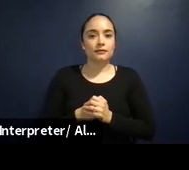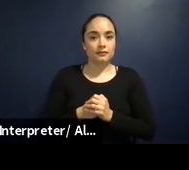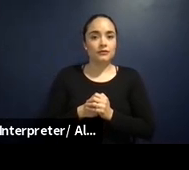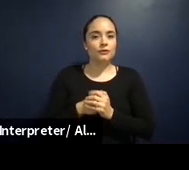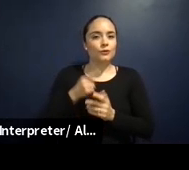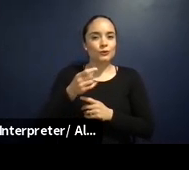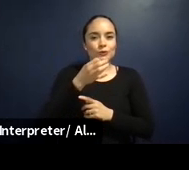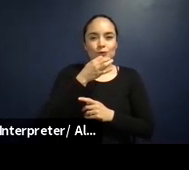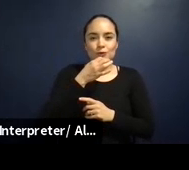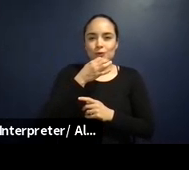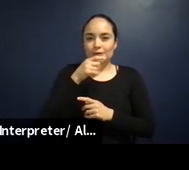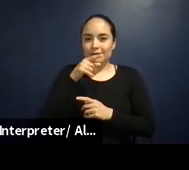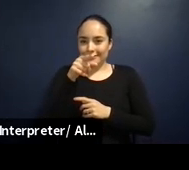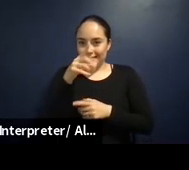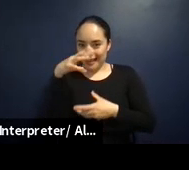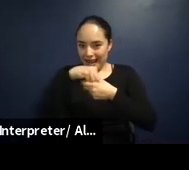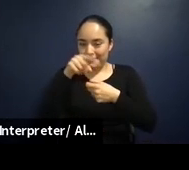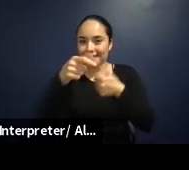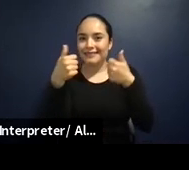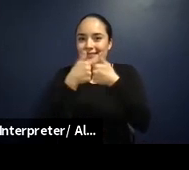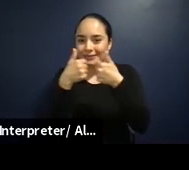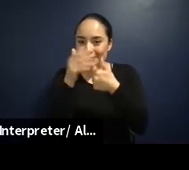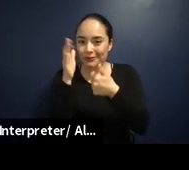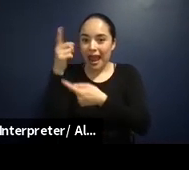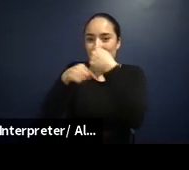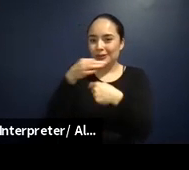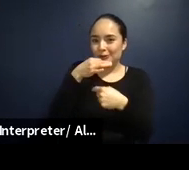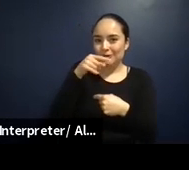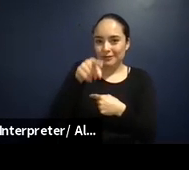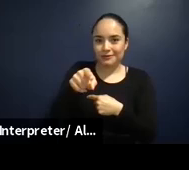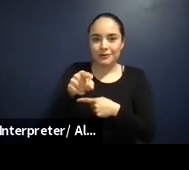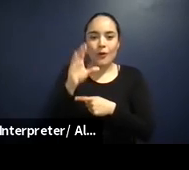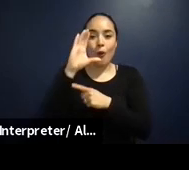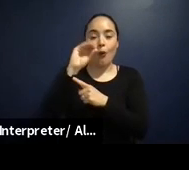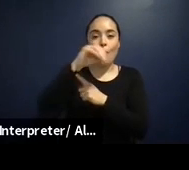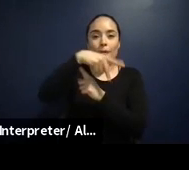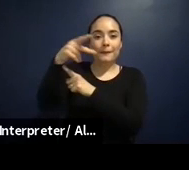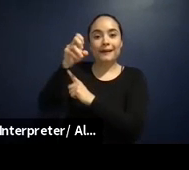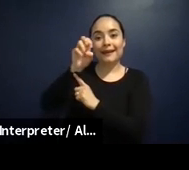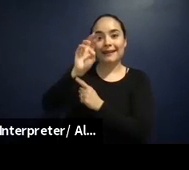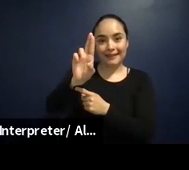and with copper, you can see in the picture in the middle, if you leave it over time